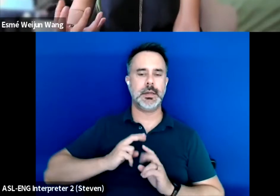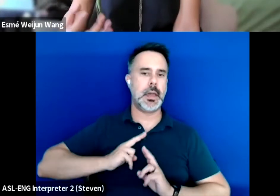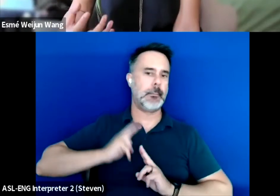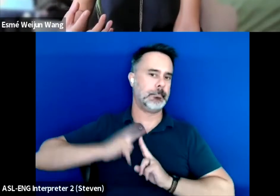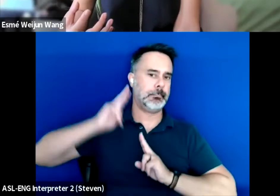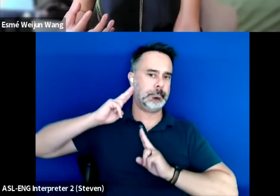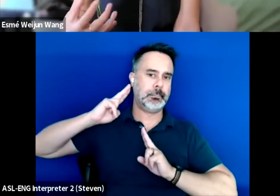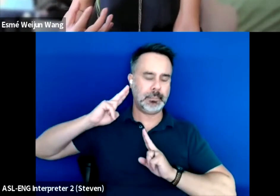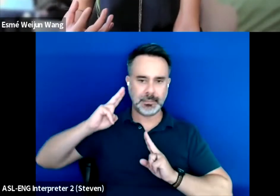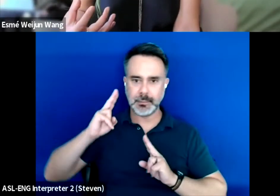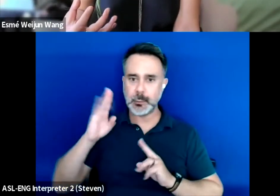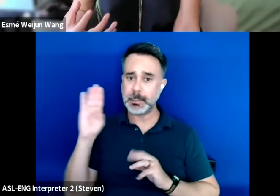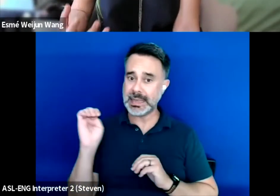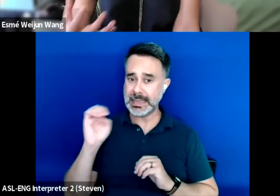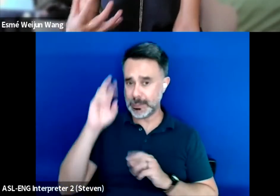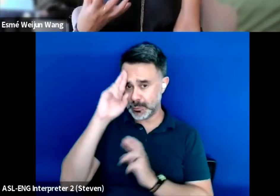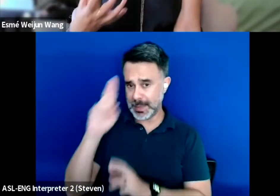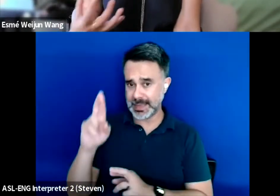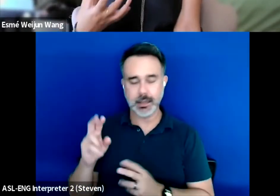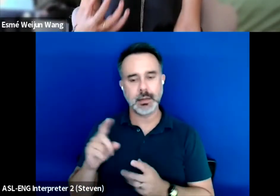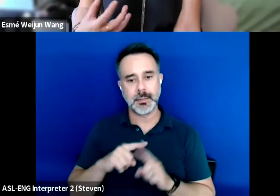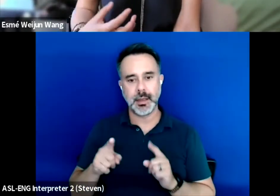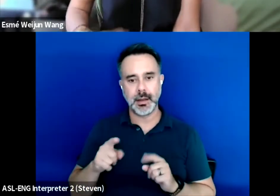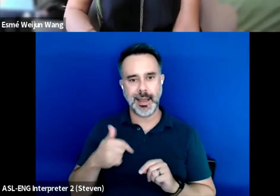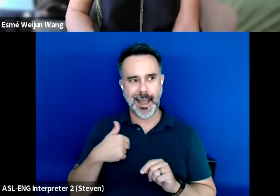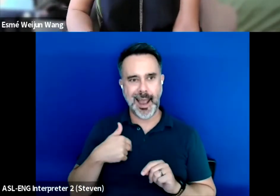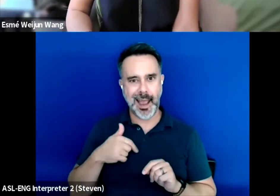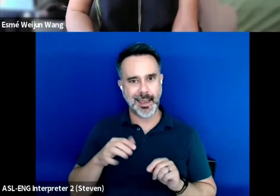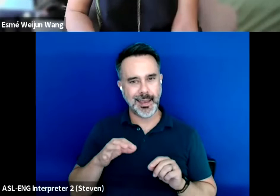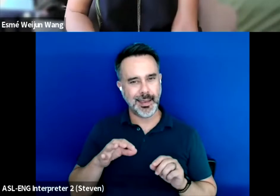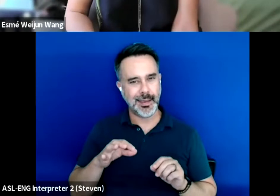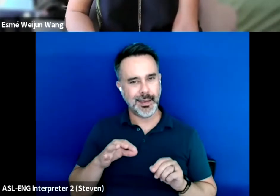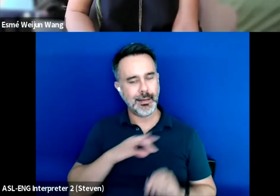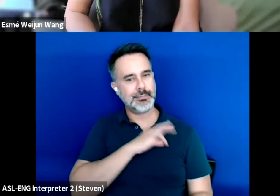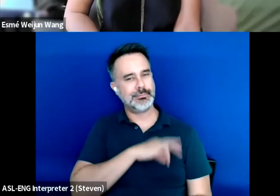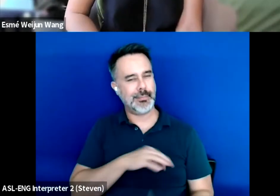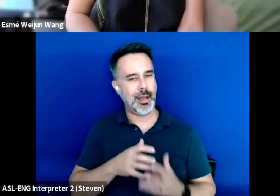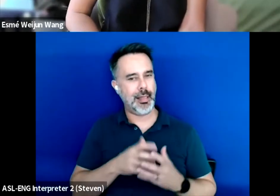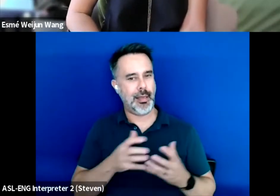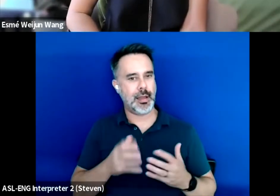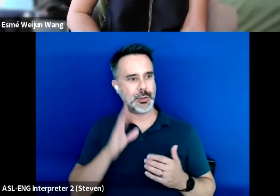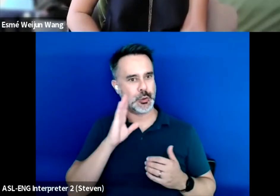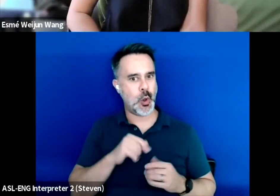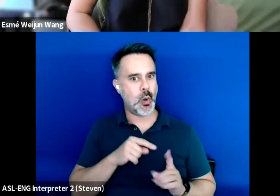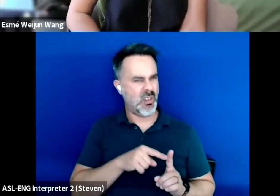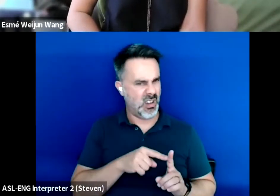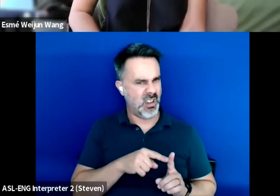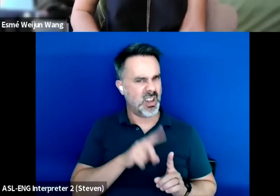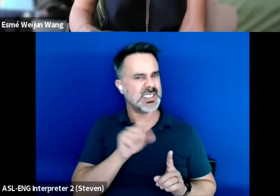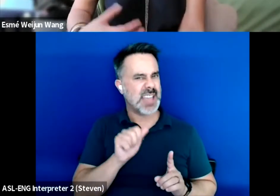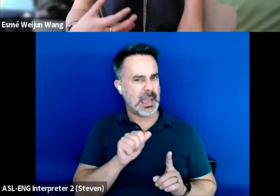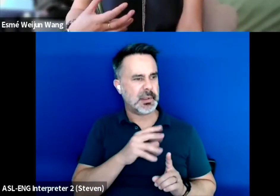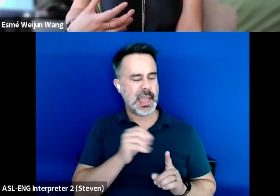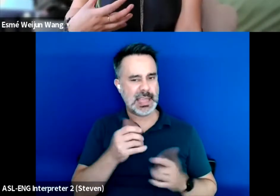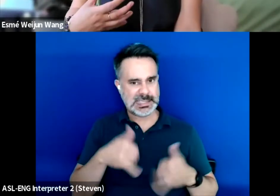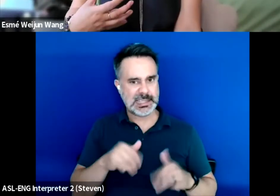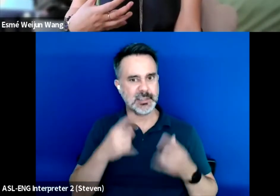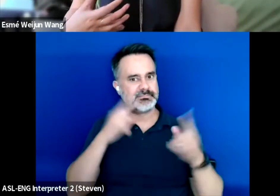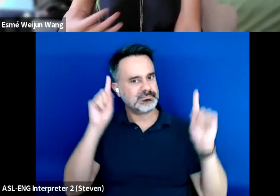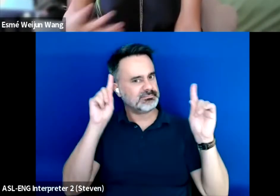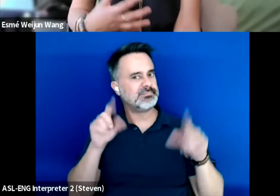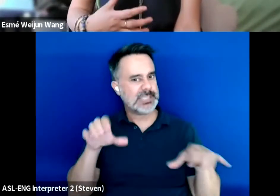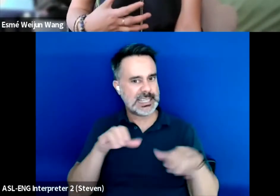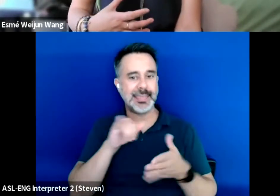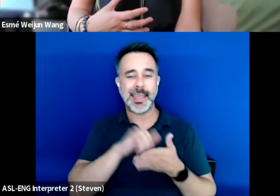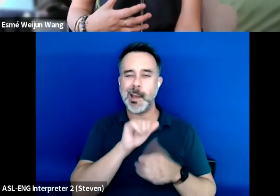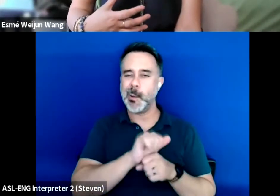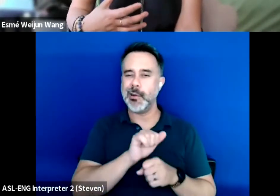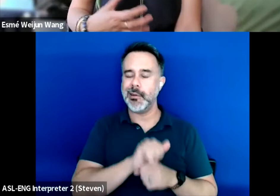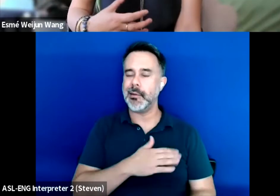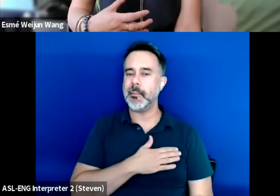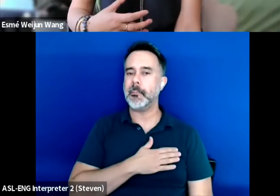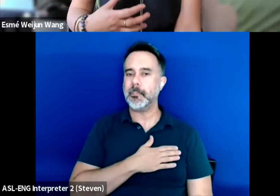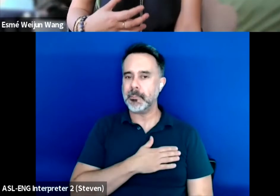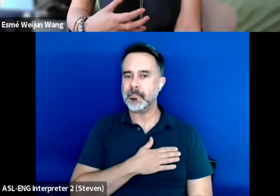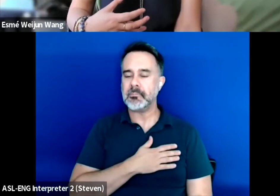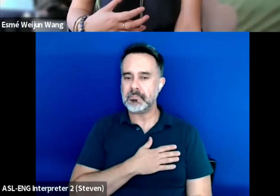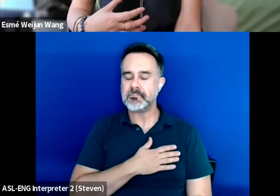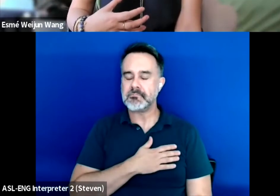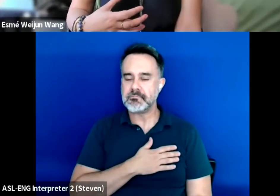And I had, like, crippling migraines and I could not do that job now with the body that I have